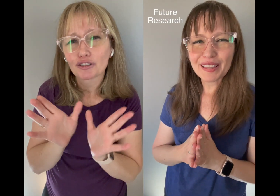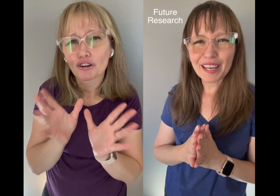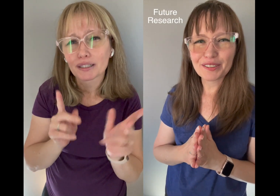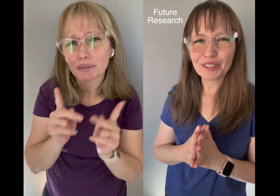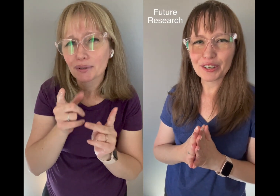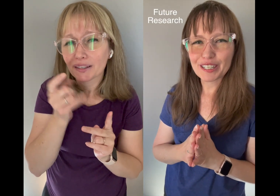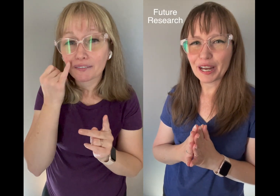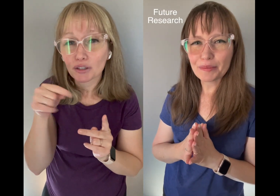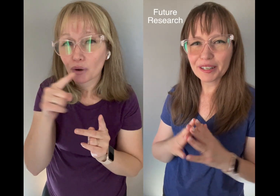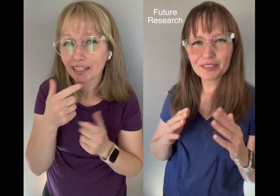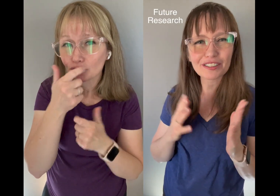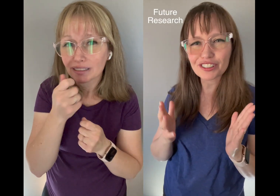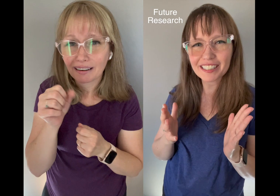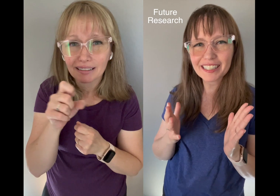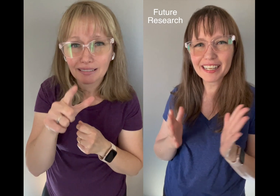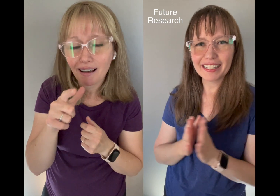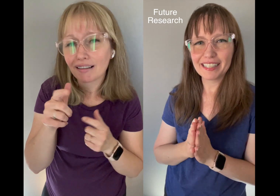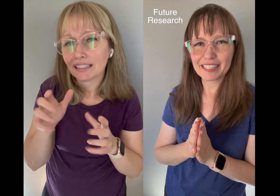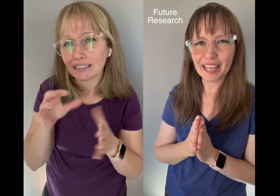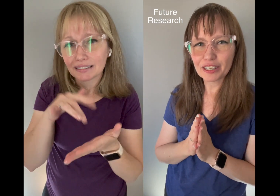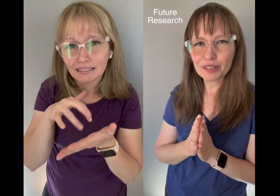like to encourage anybody who's interested in Sign Language